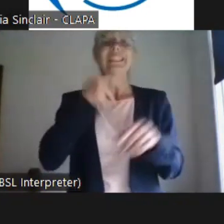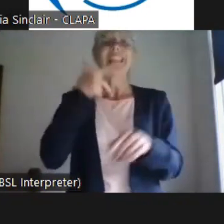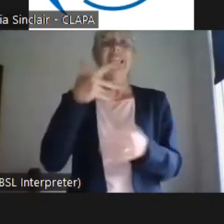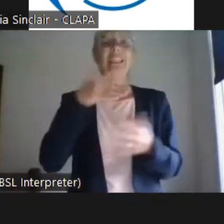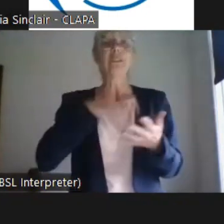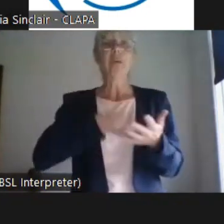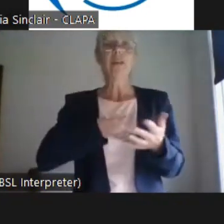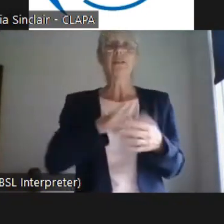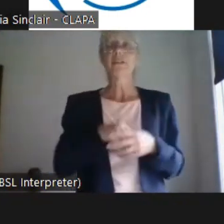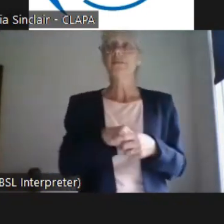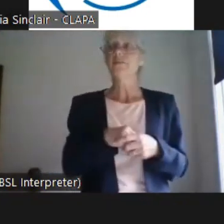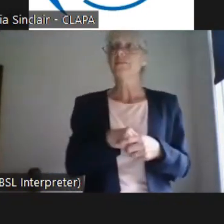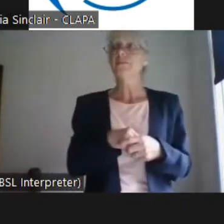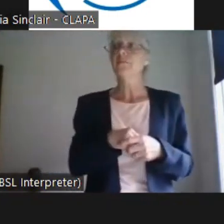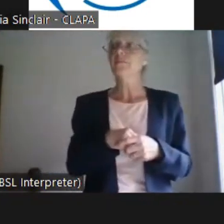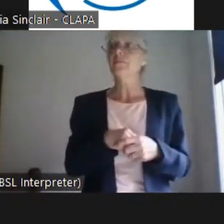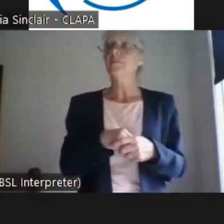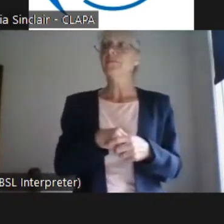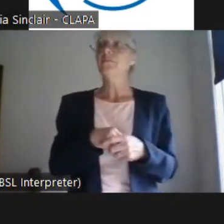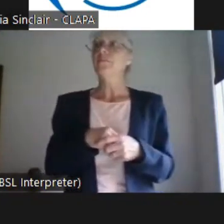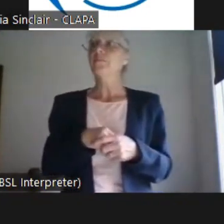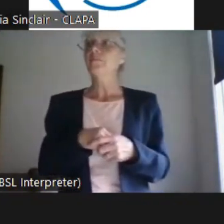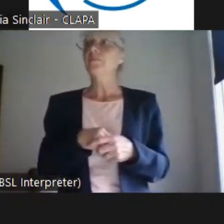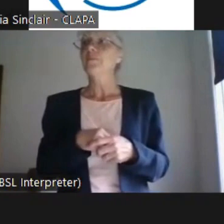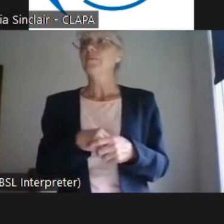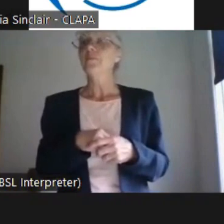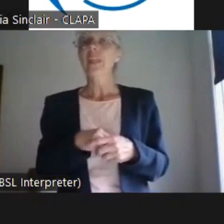um because that is sort of a crossover time between two different tests so you've got the